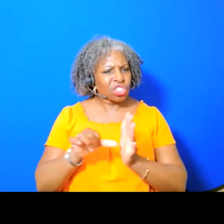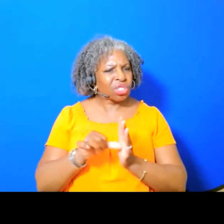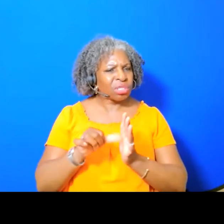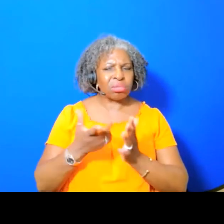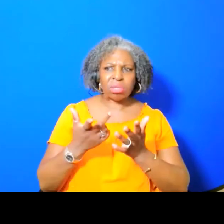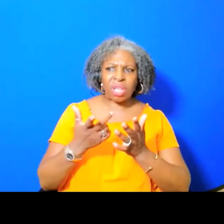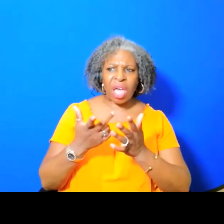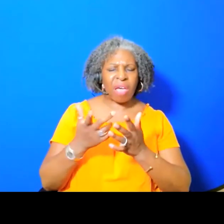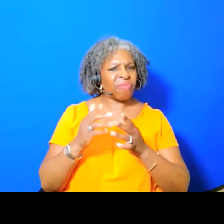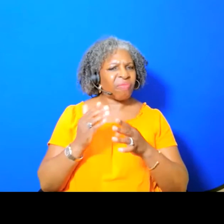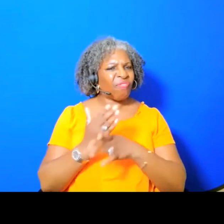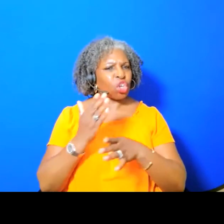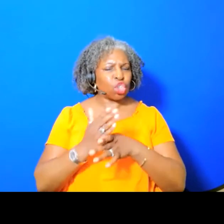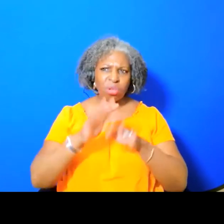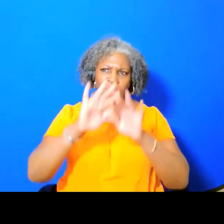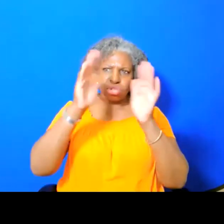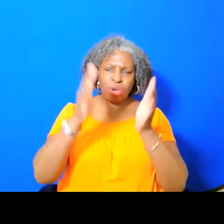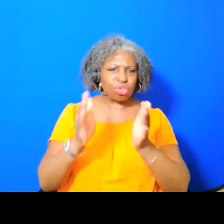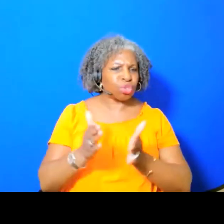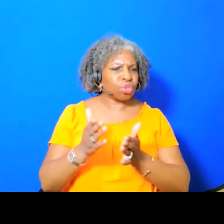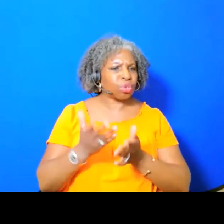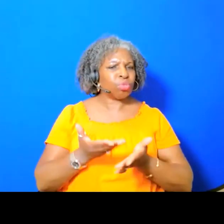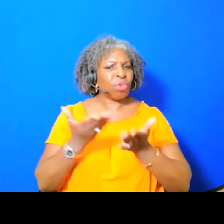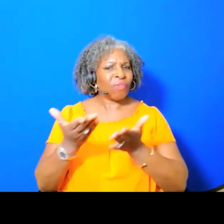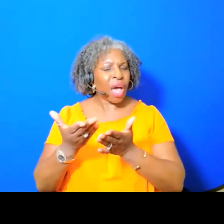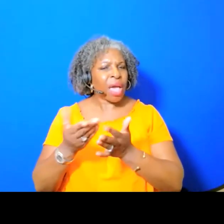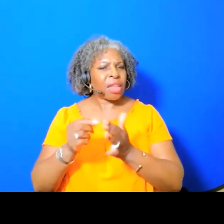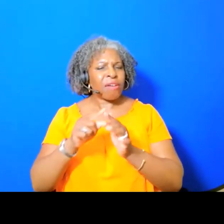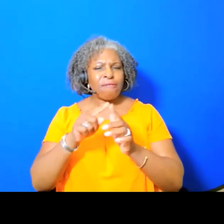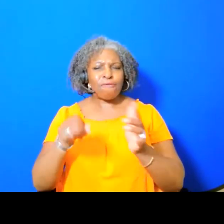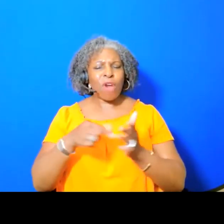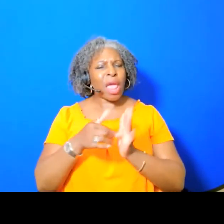or a foundation for communities and ecologies to build and grow upon.